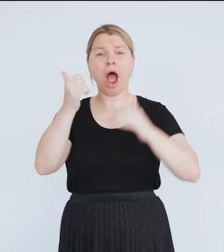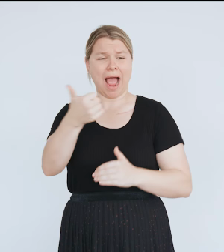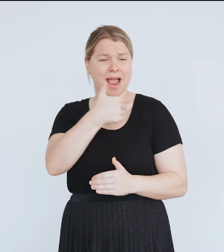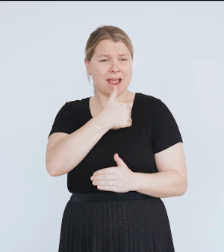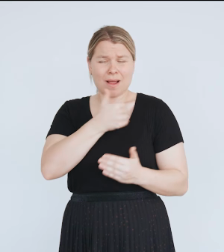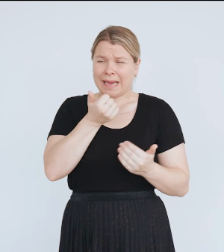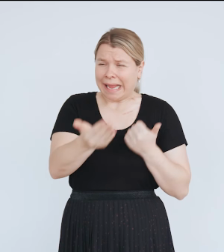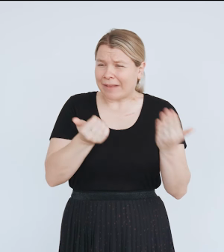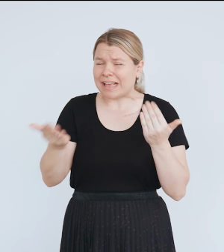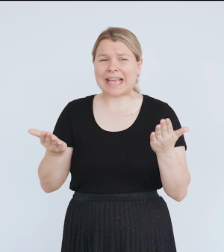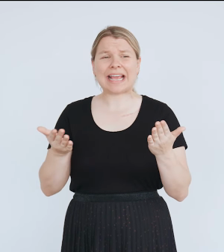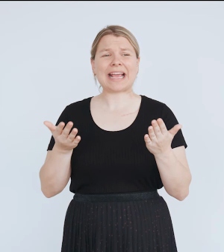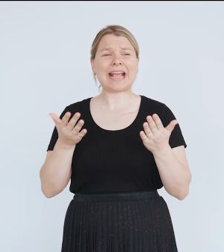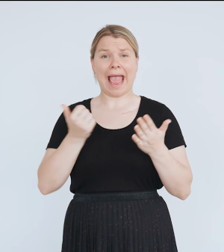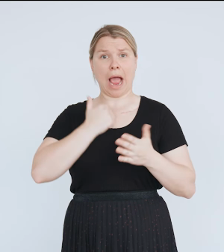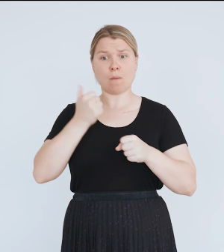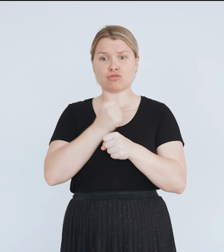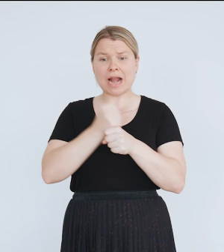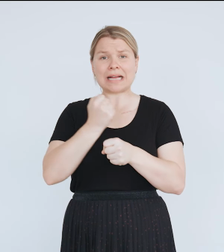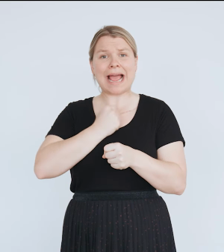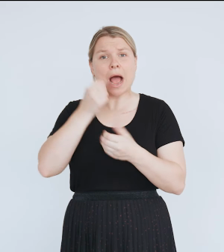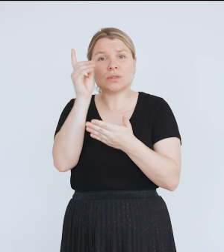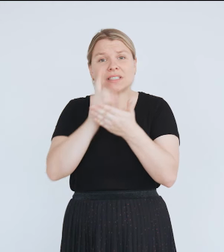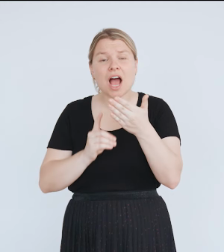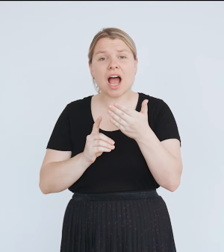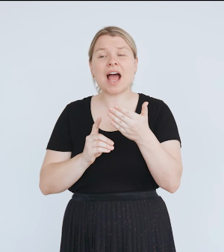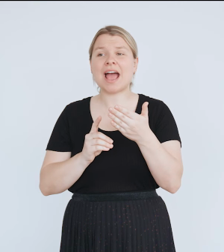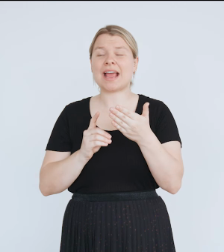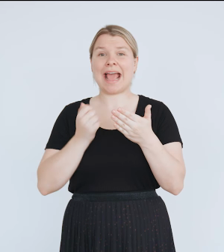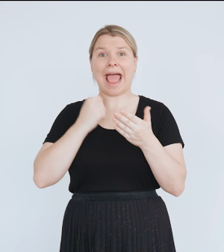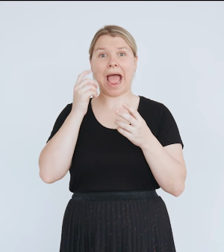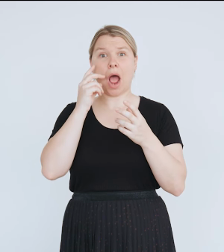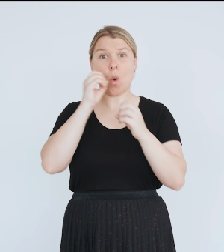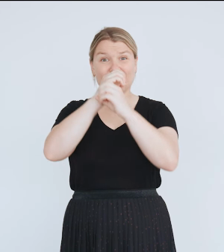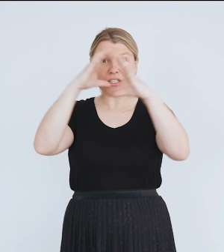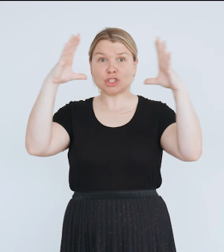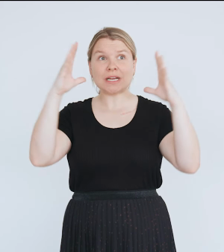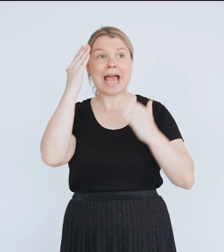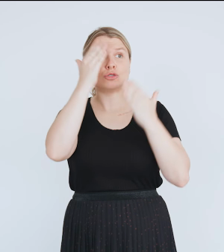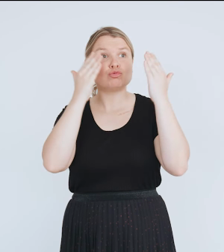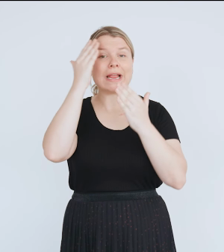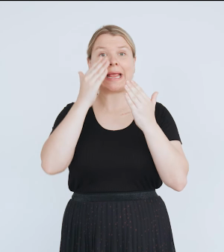to be able to create our products and our designs. I think we have a vision and a dream, which is representative